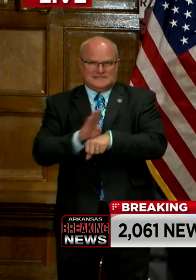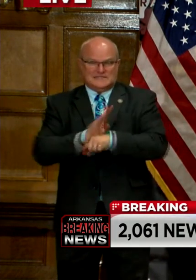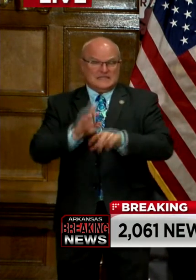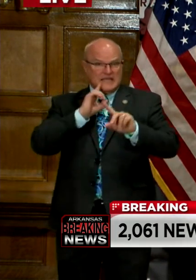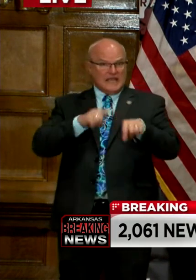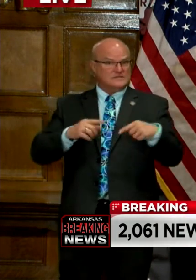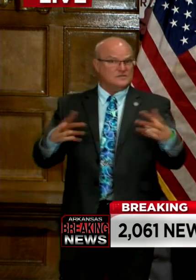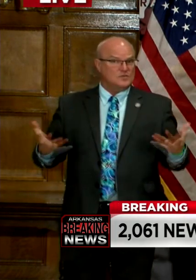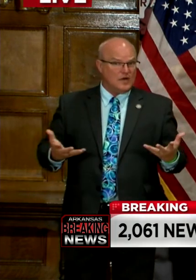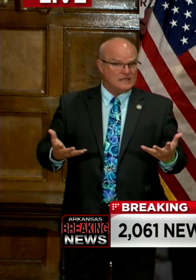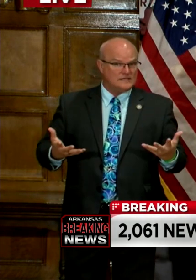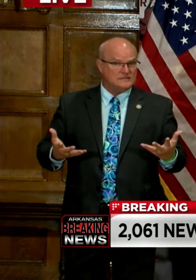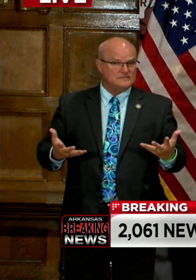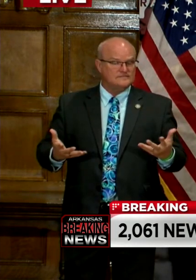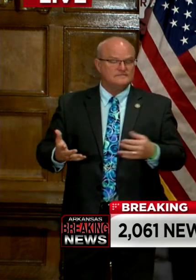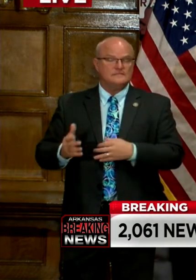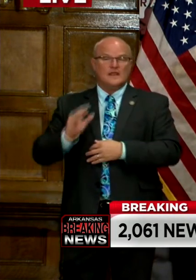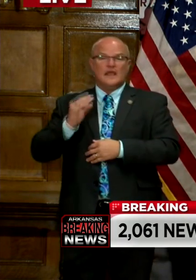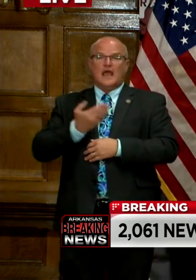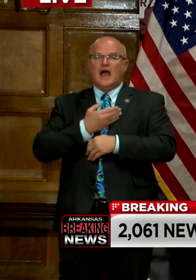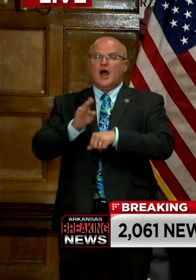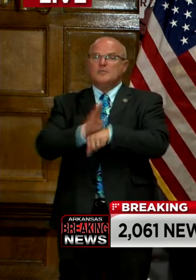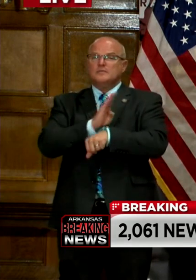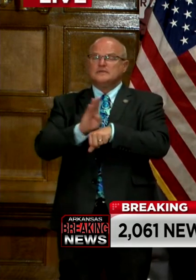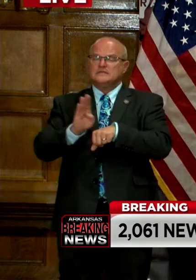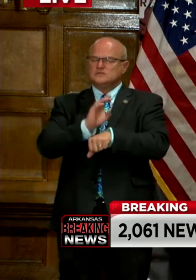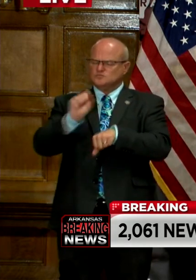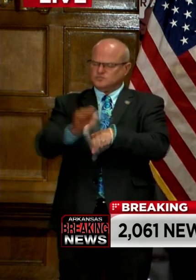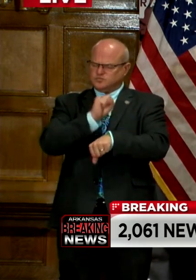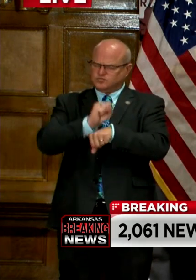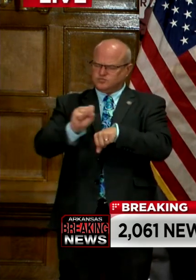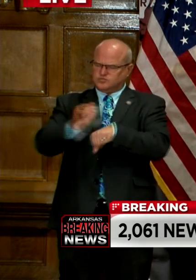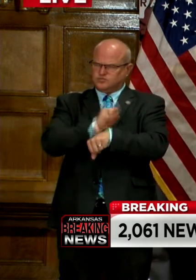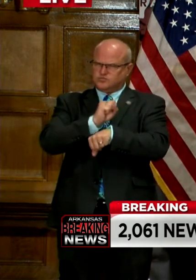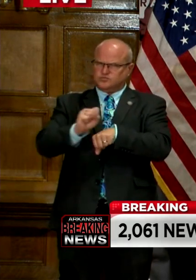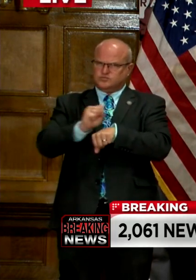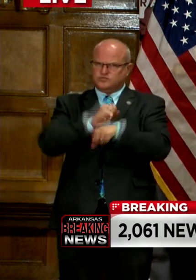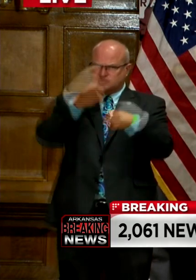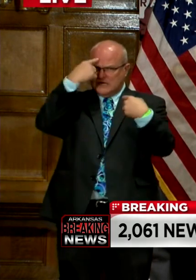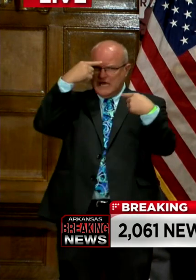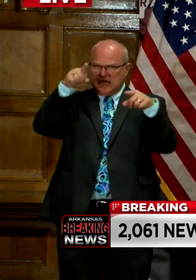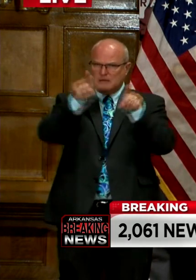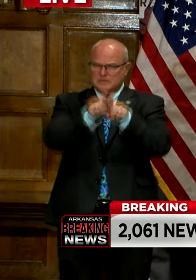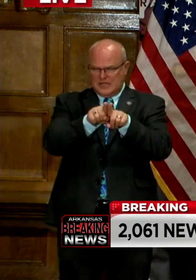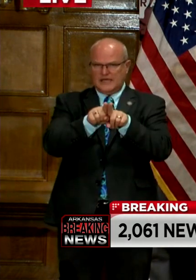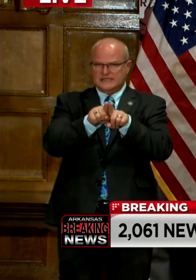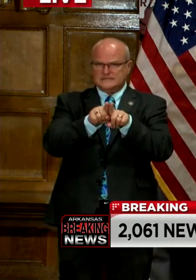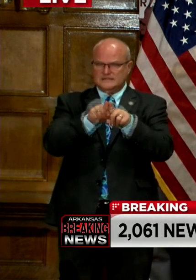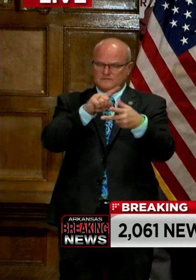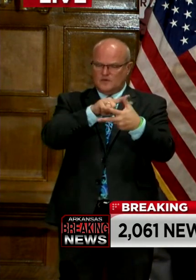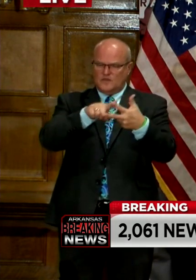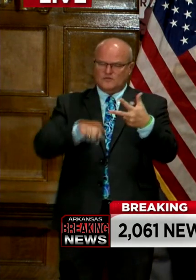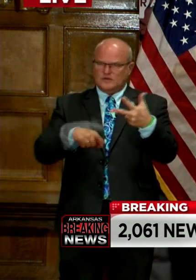RESTRICTIONS ON? ARE WE GOING TO GET NERVE IMRUS OUR BUSINESSES? THE -- NERVE IMRUS OUR